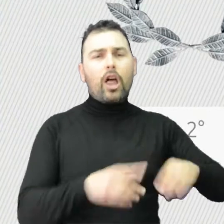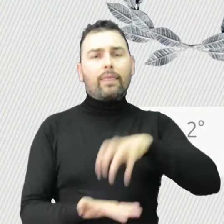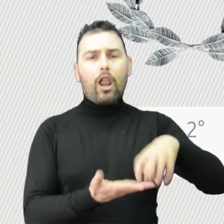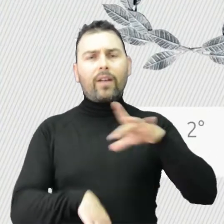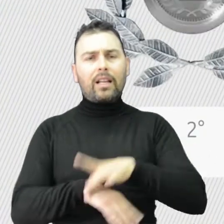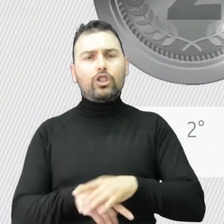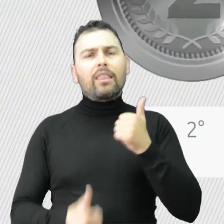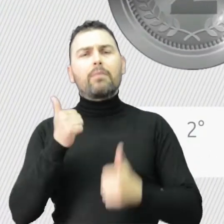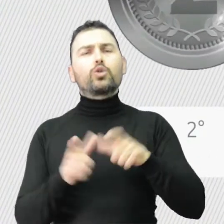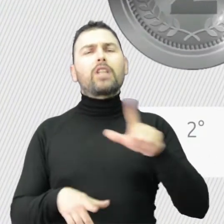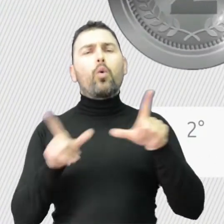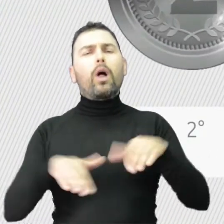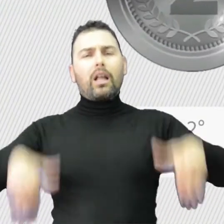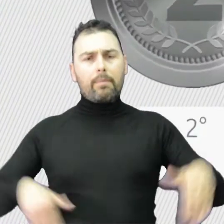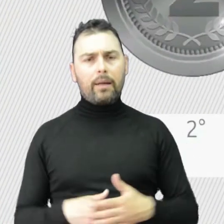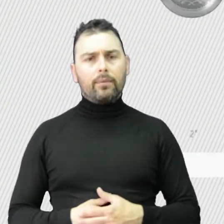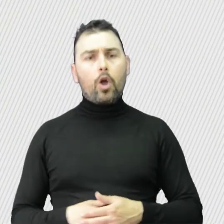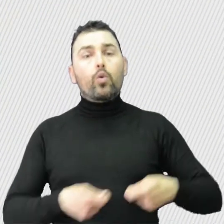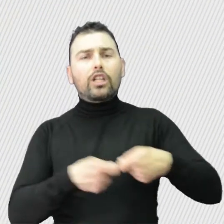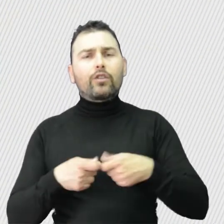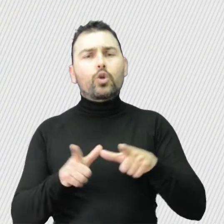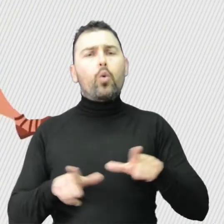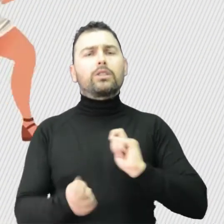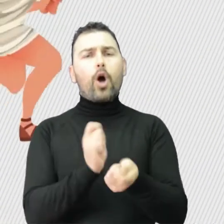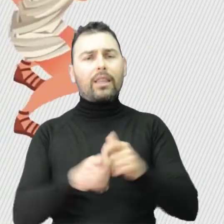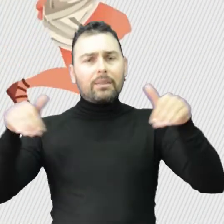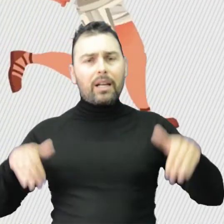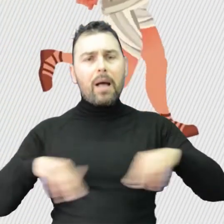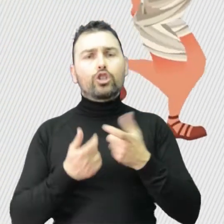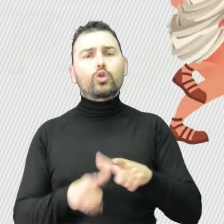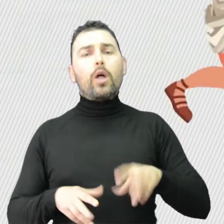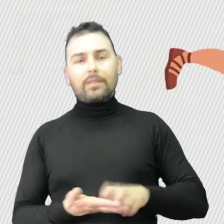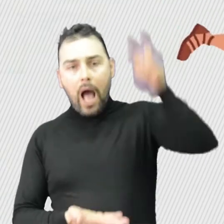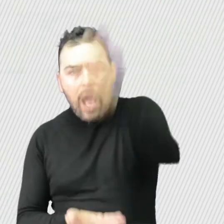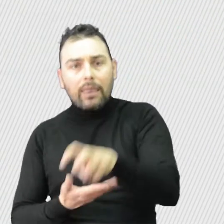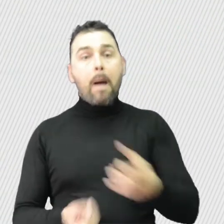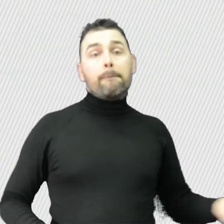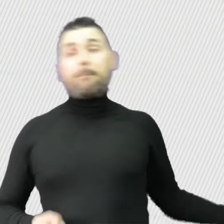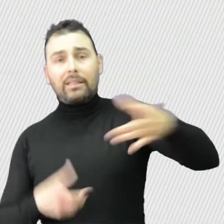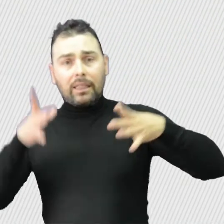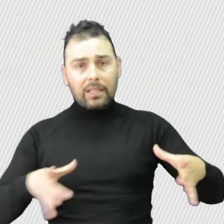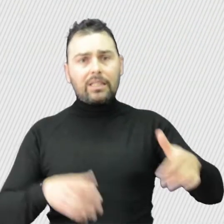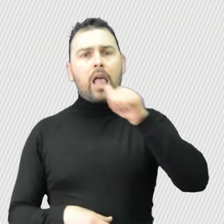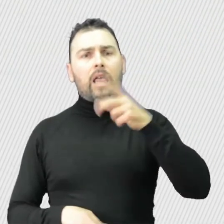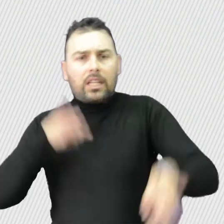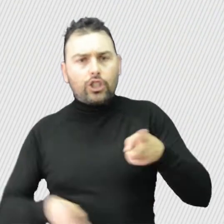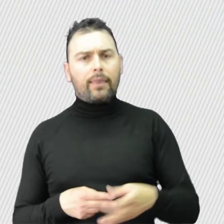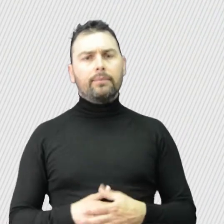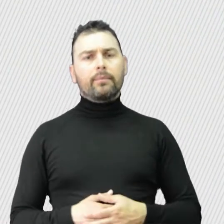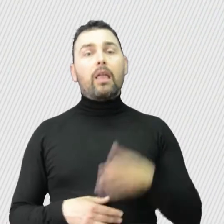The ancient Greek civilization came to an end in 146 BC but the ancient Greek legacy is still present today